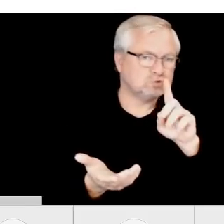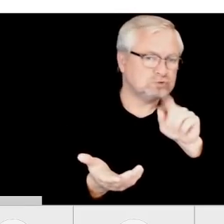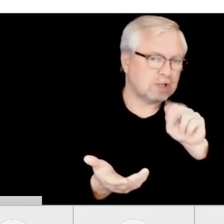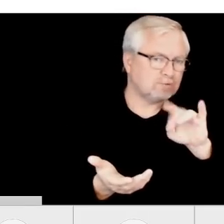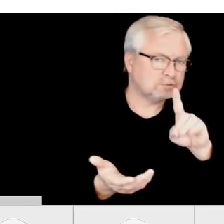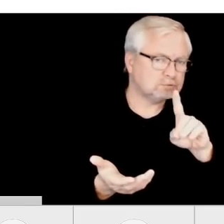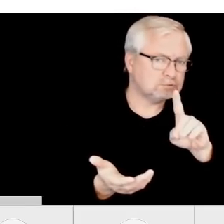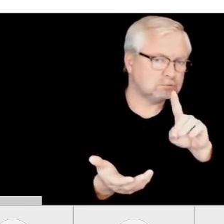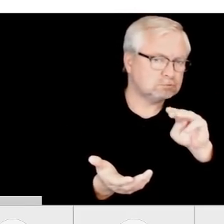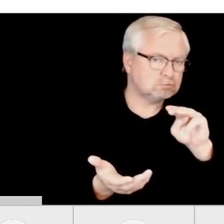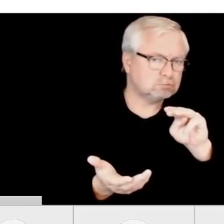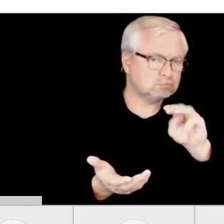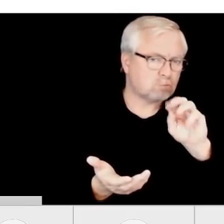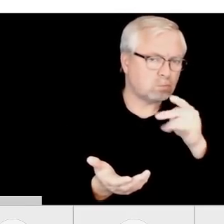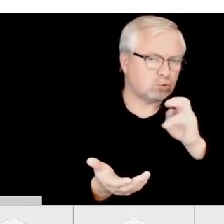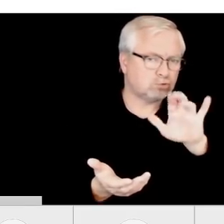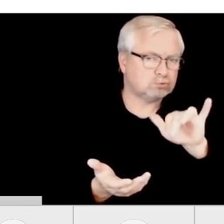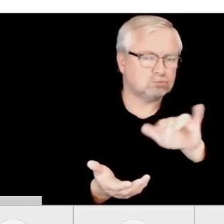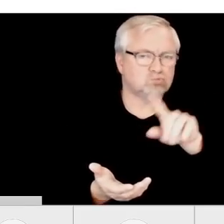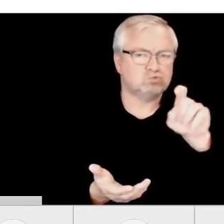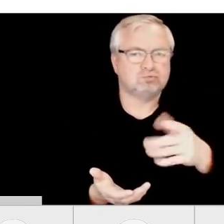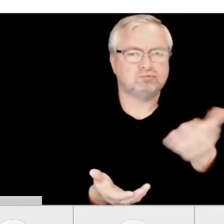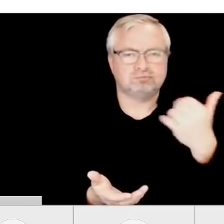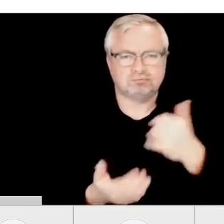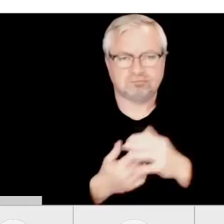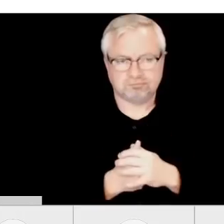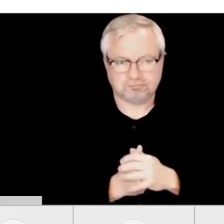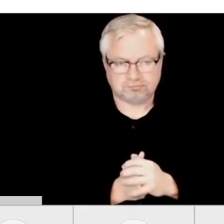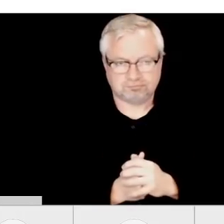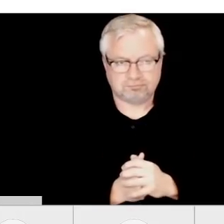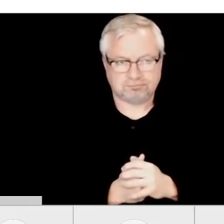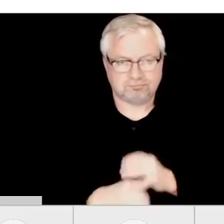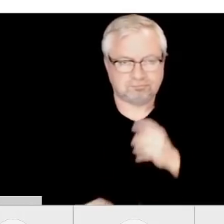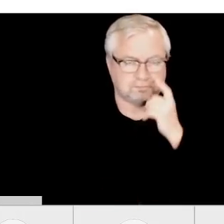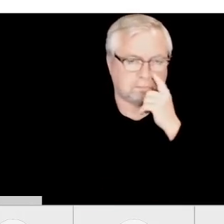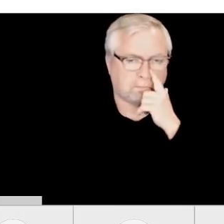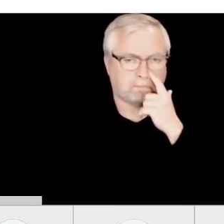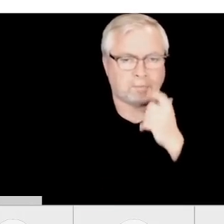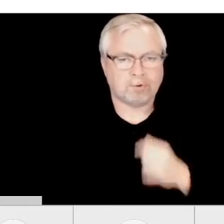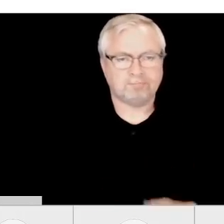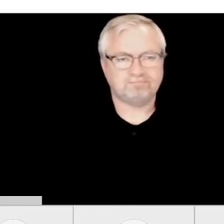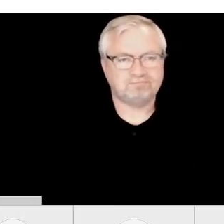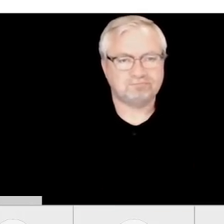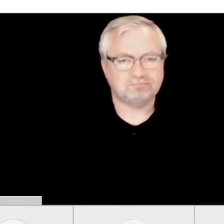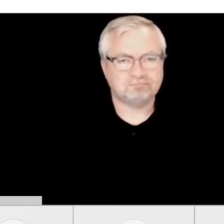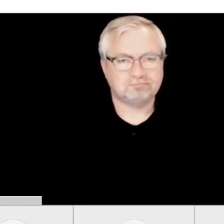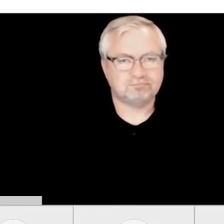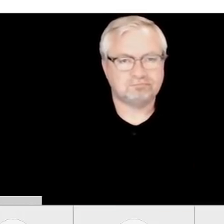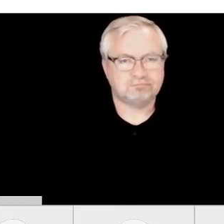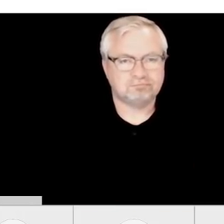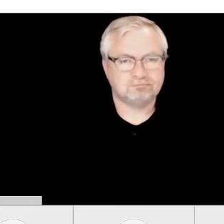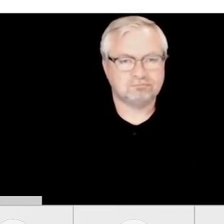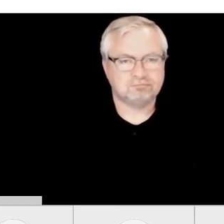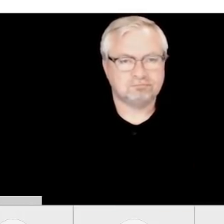David, feel free to unmute yourself. Yes. Can you hear me? Yes. Go ahead, David.